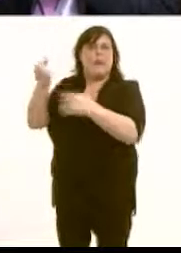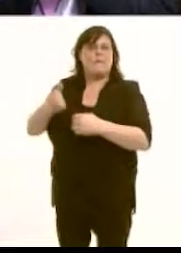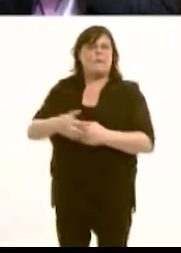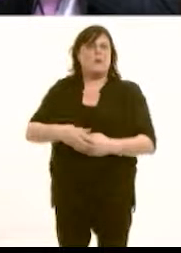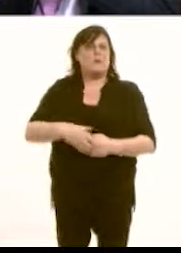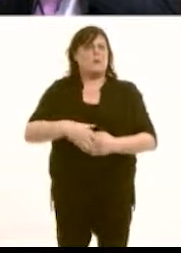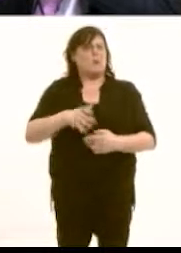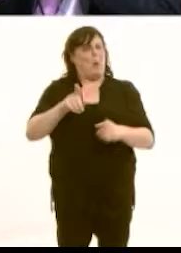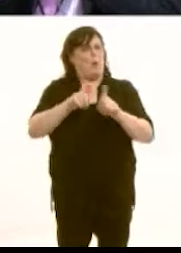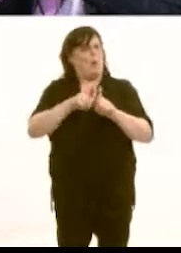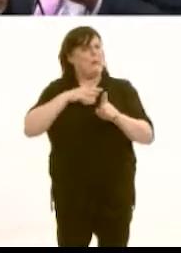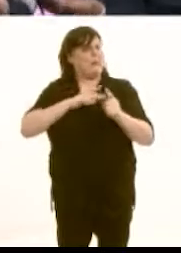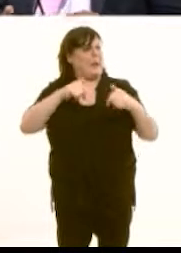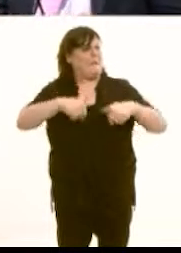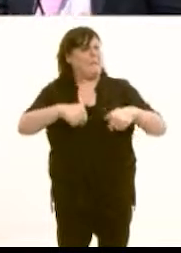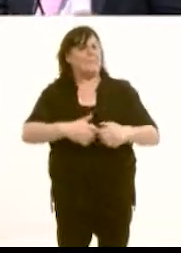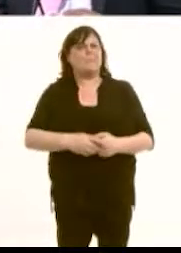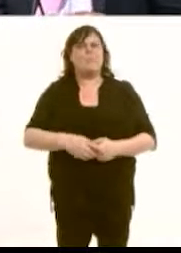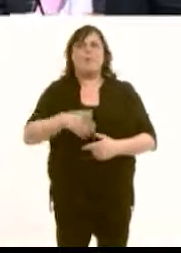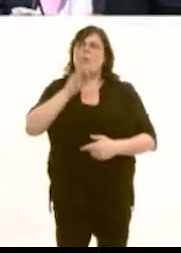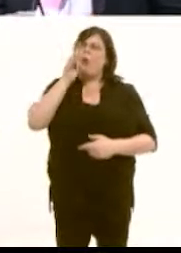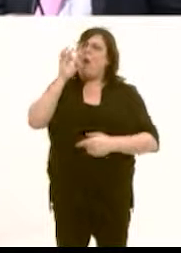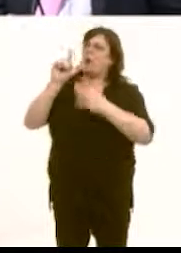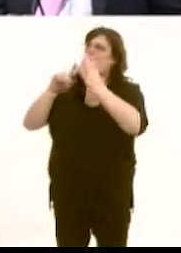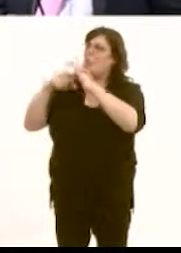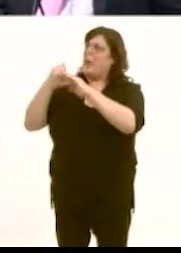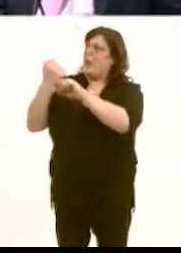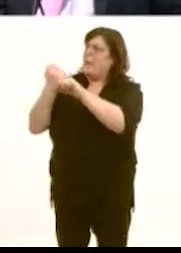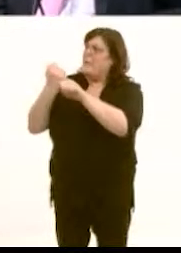But now we look to see the UK Government ensuring that the agreement that they have reached